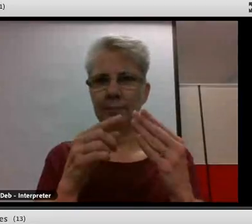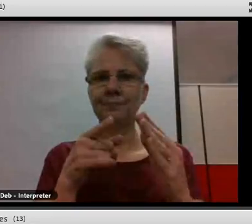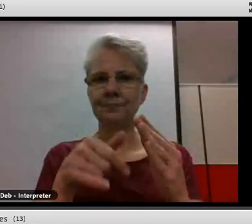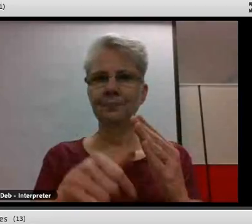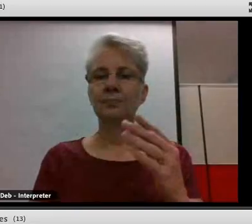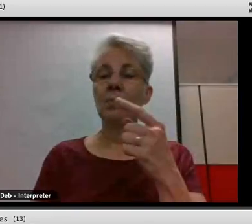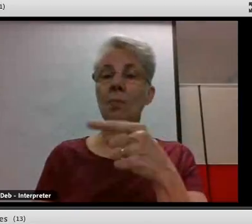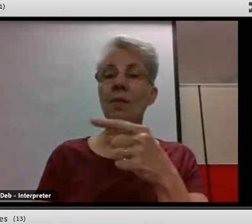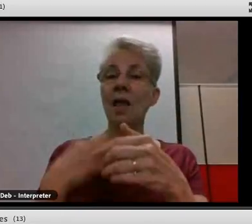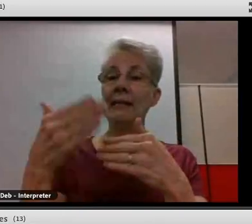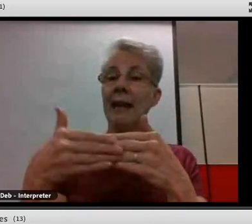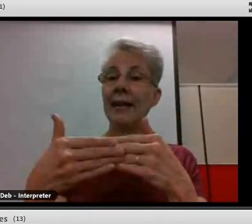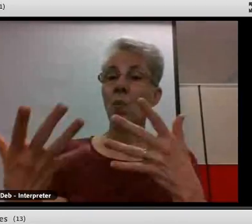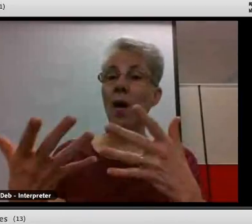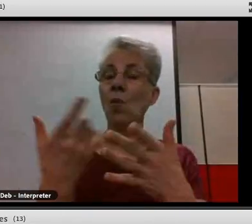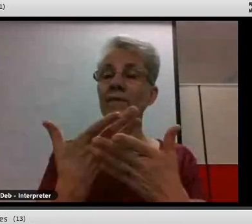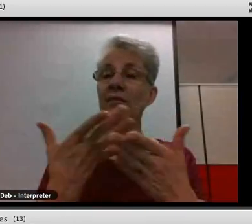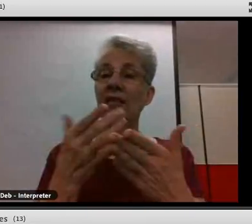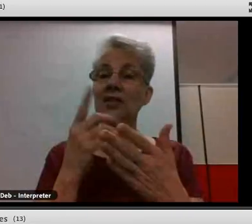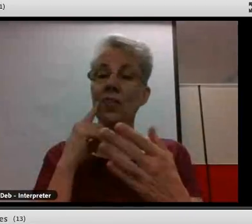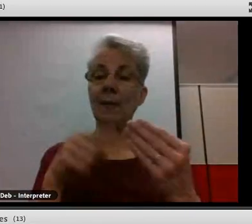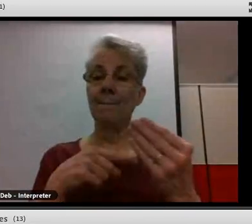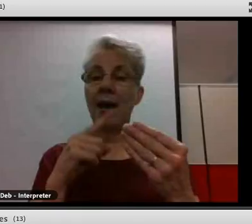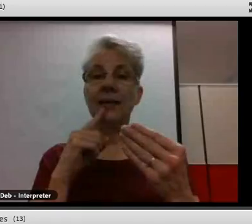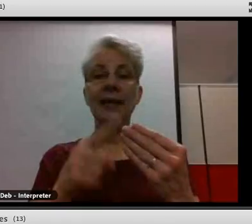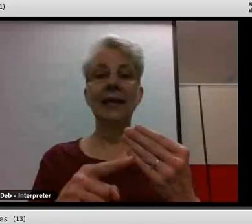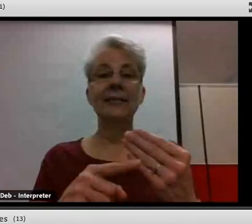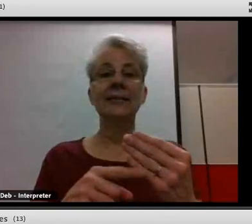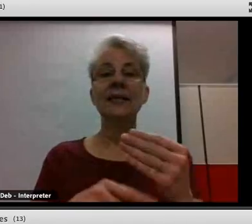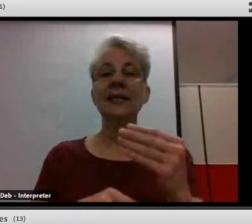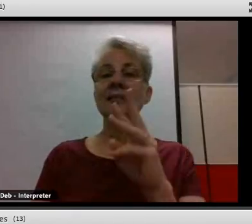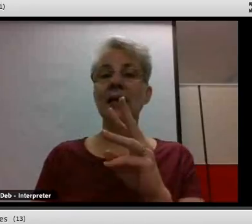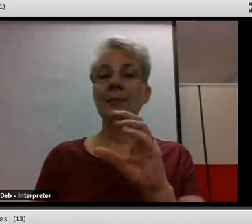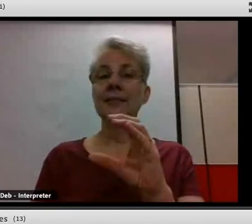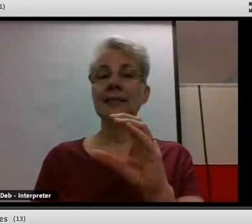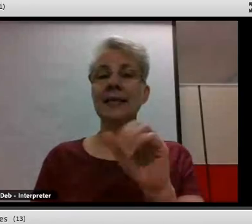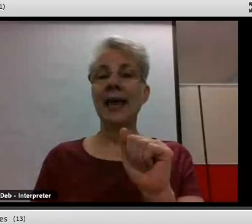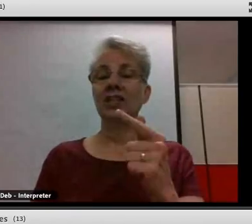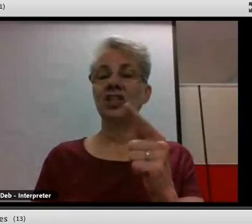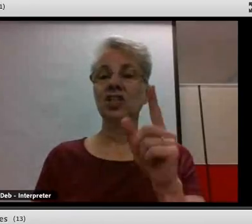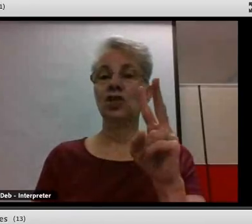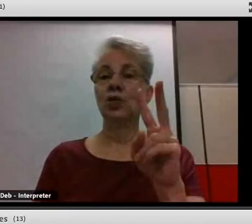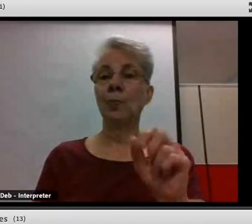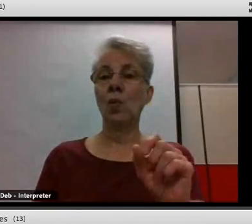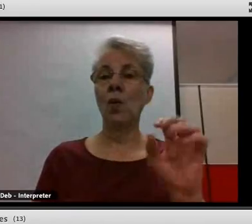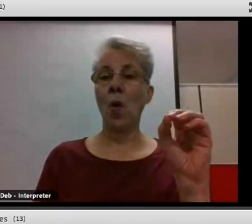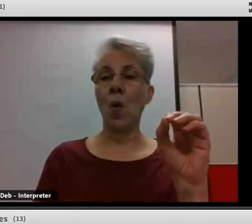a couple of sites, and of course these are the worst examples,